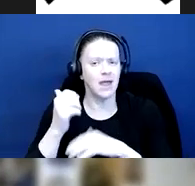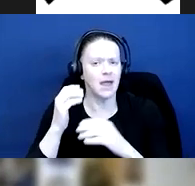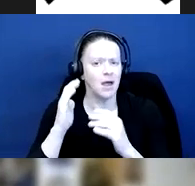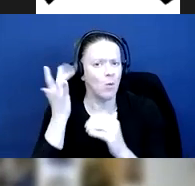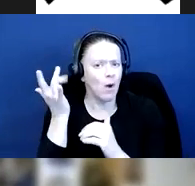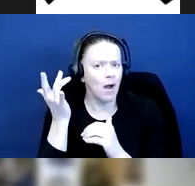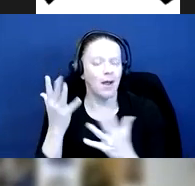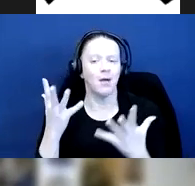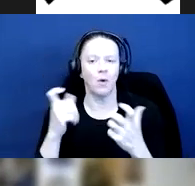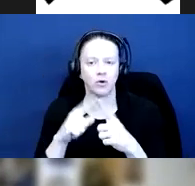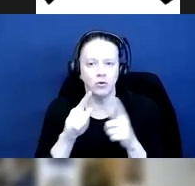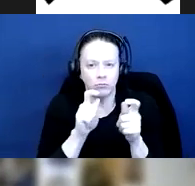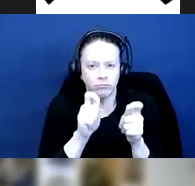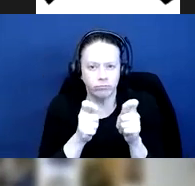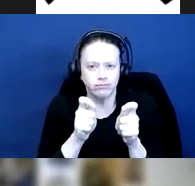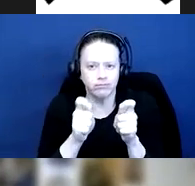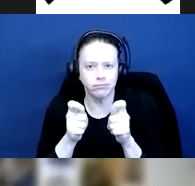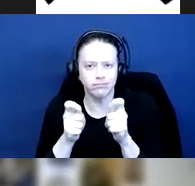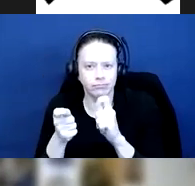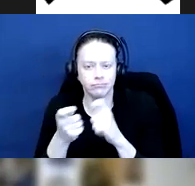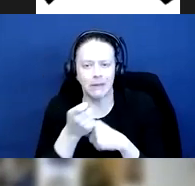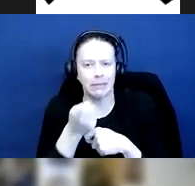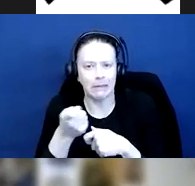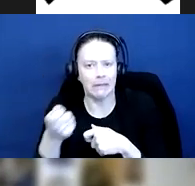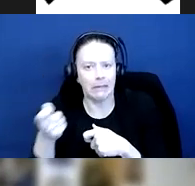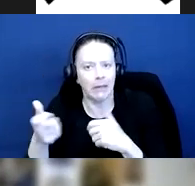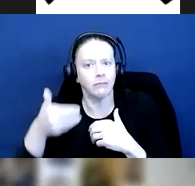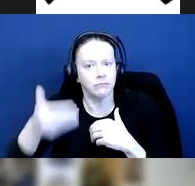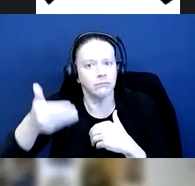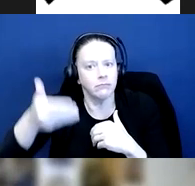and it's very rare that you see large scale reforms